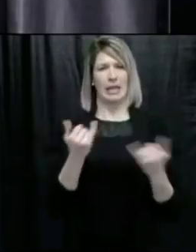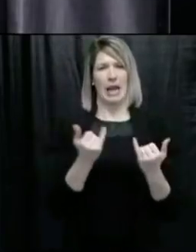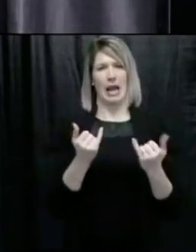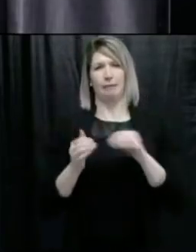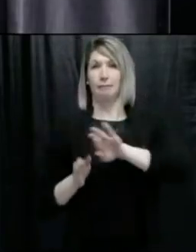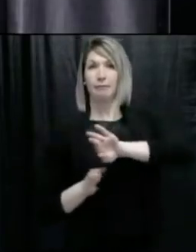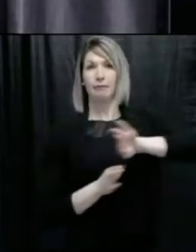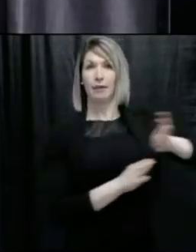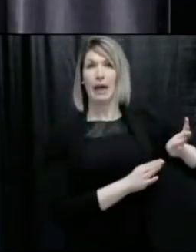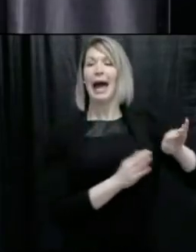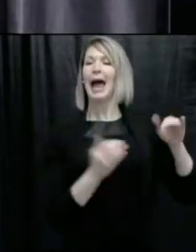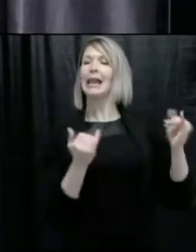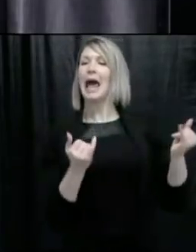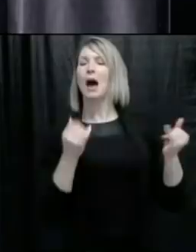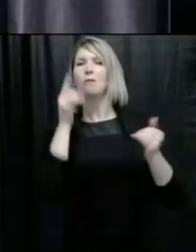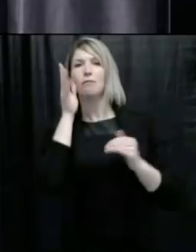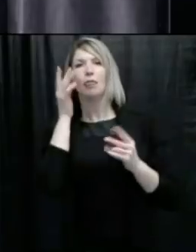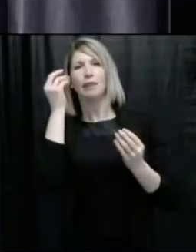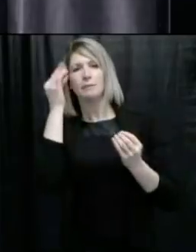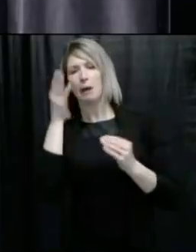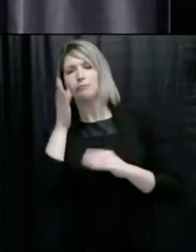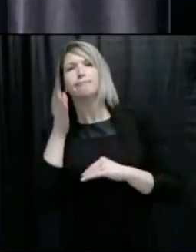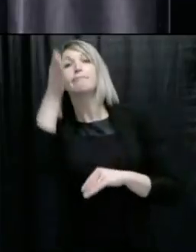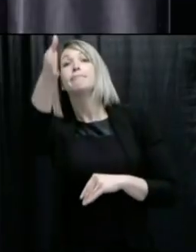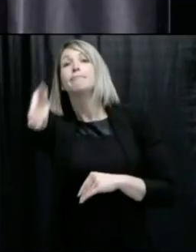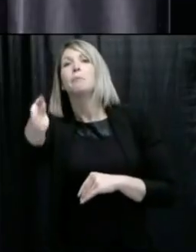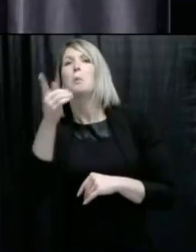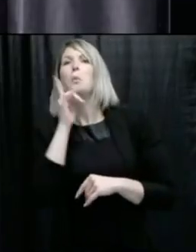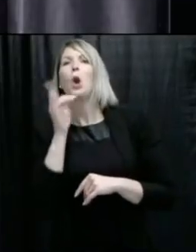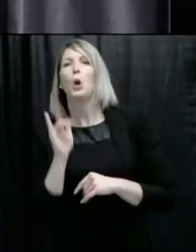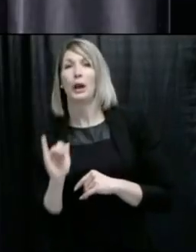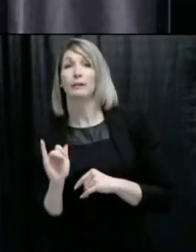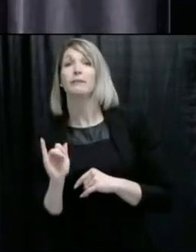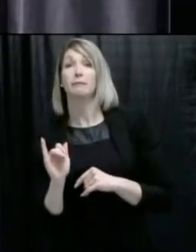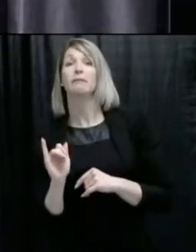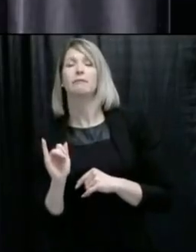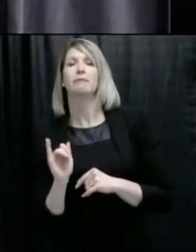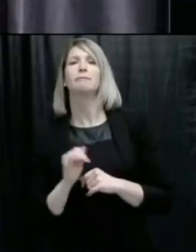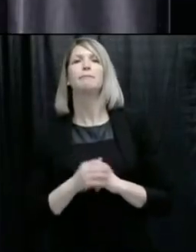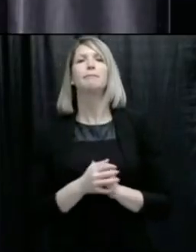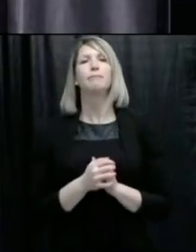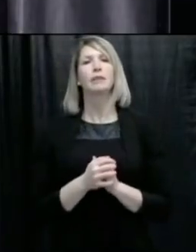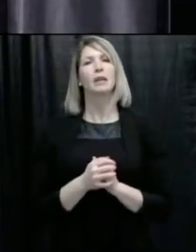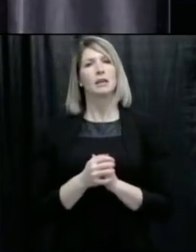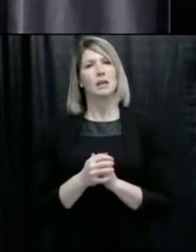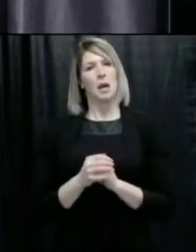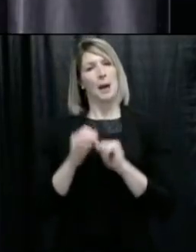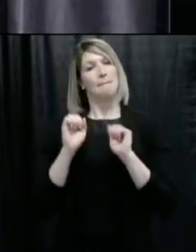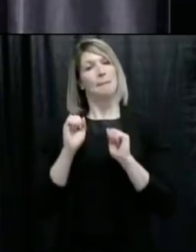WHAT CAN WE LEARN FROM THE DATA